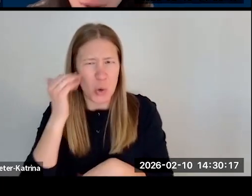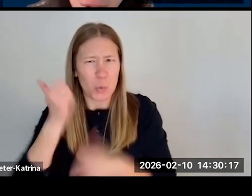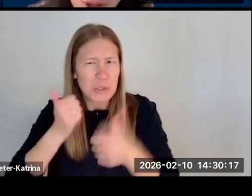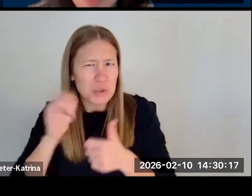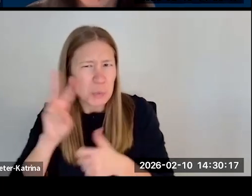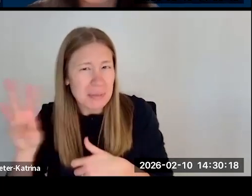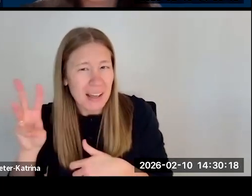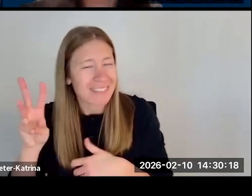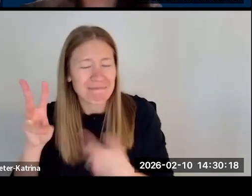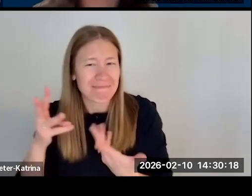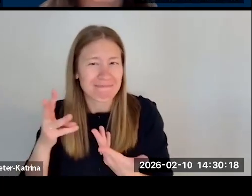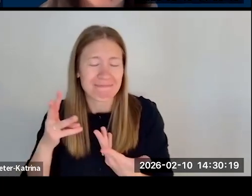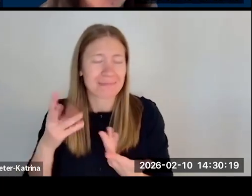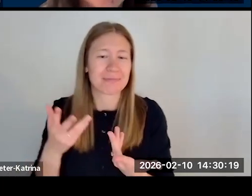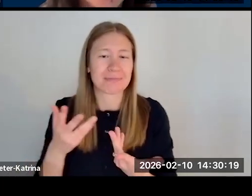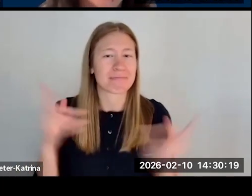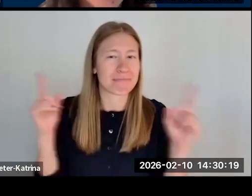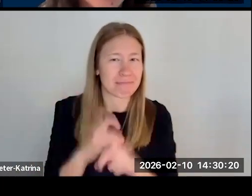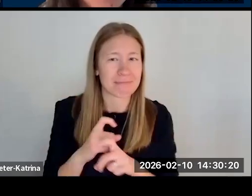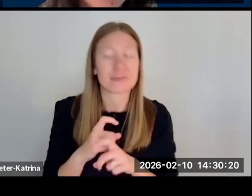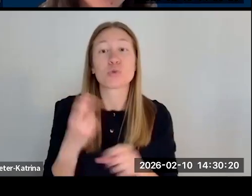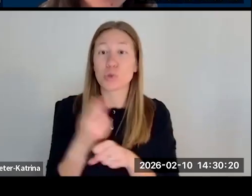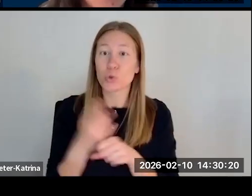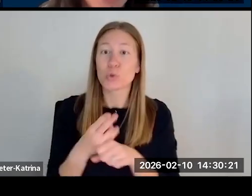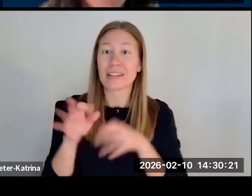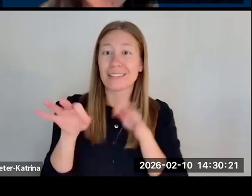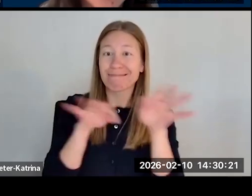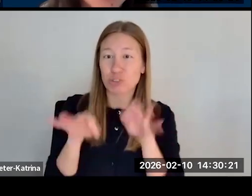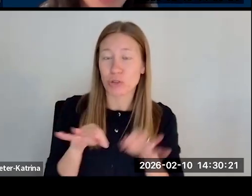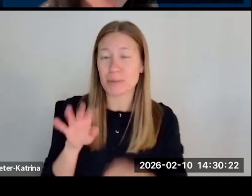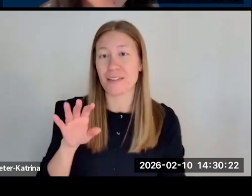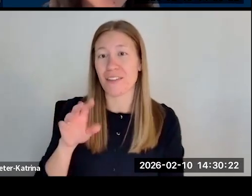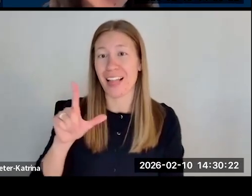So use descriptive hyperlink text, something like the link we have in this slide,